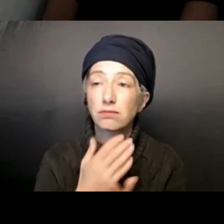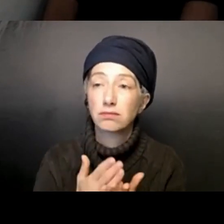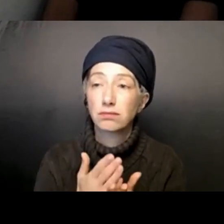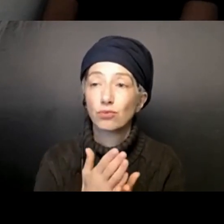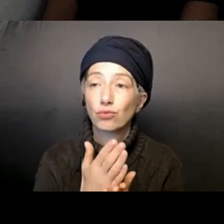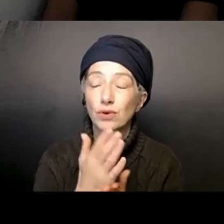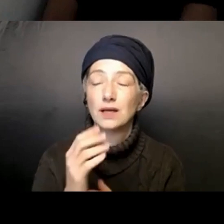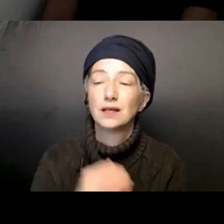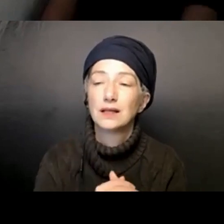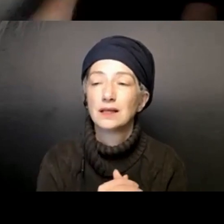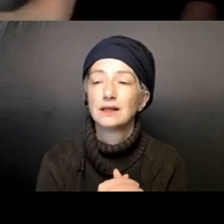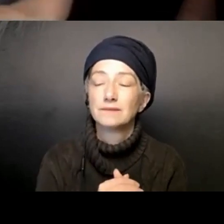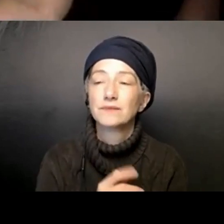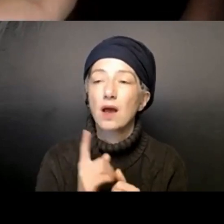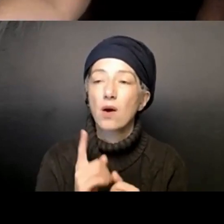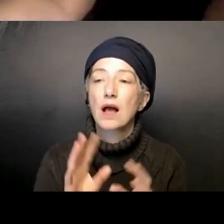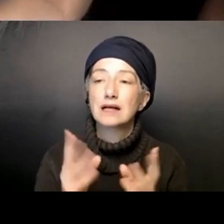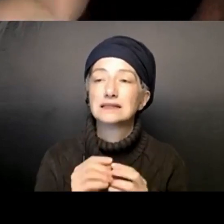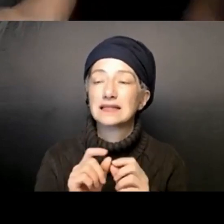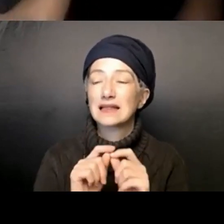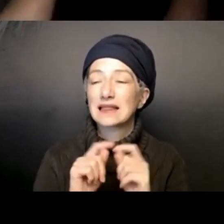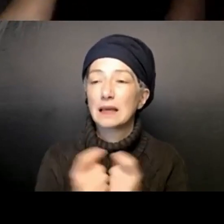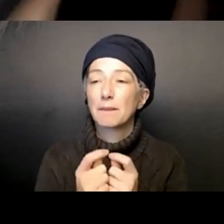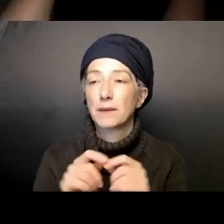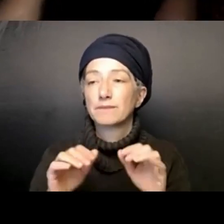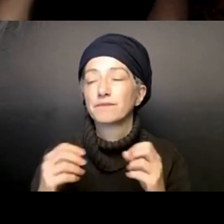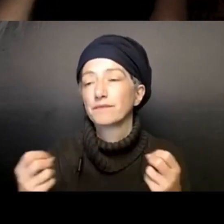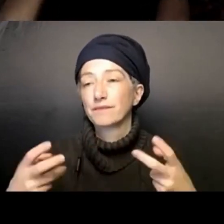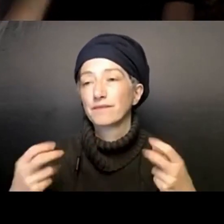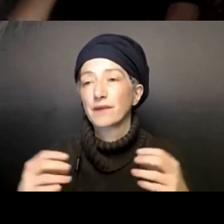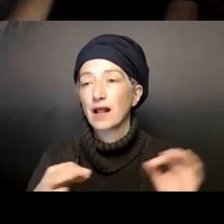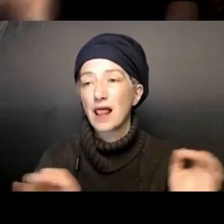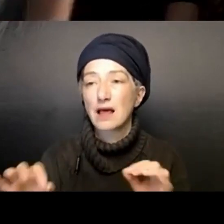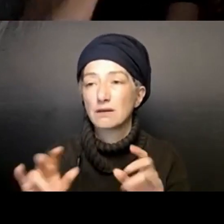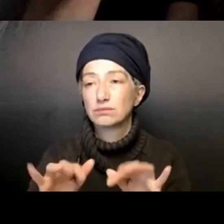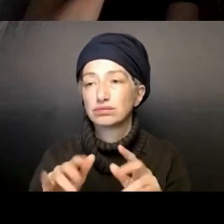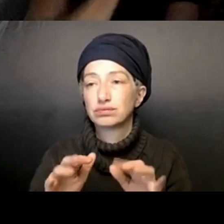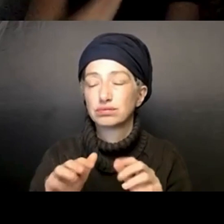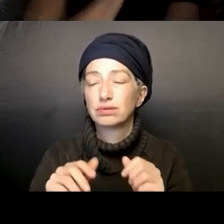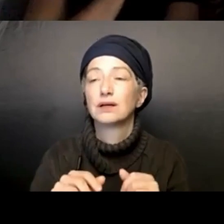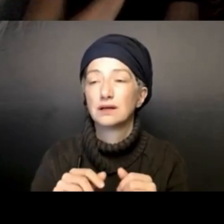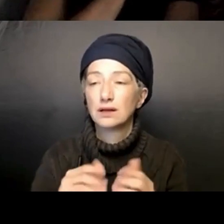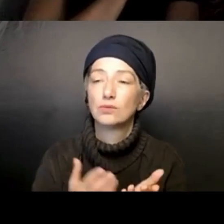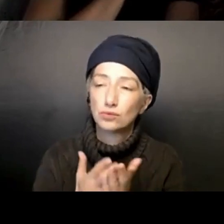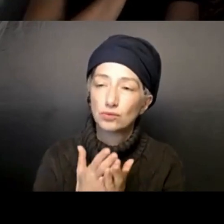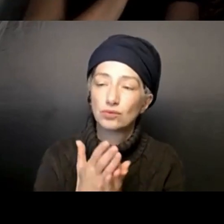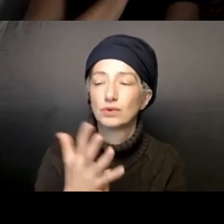But also the whole team of captioners who has been on board during various sessions.